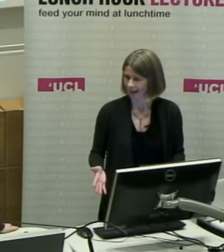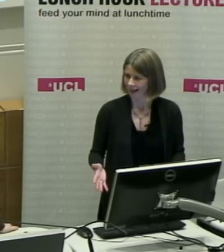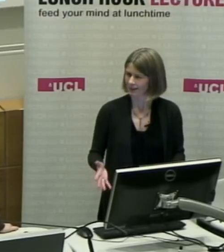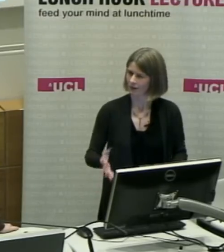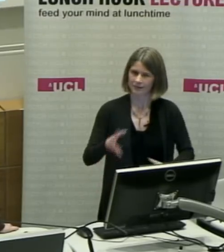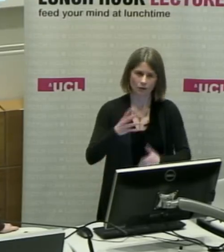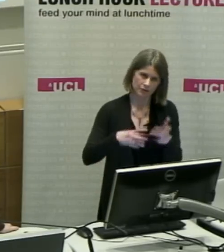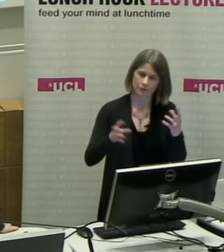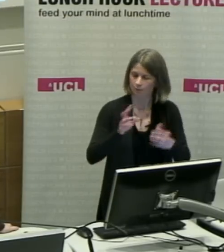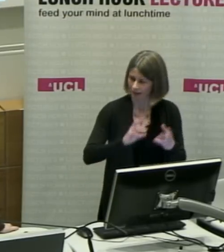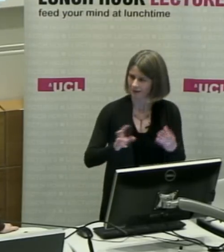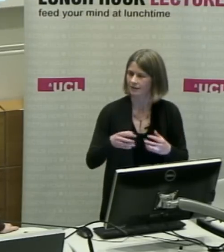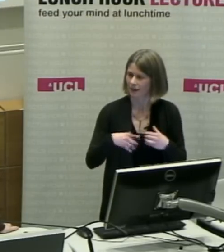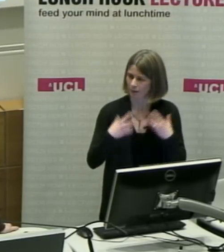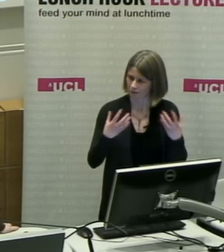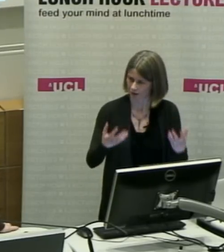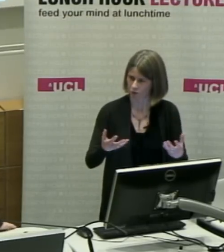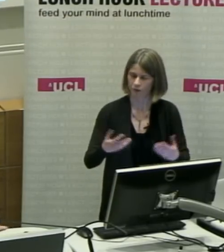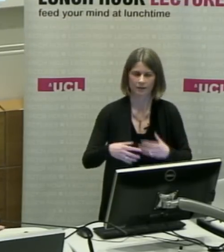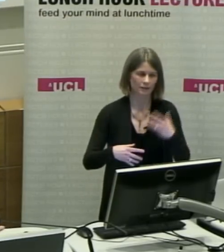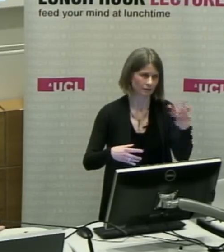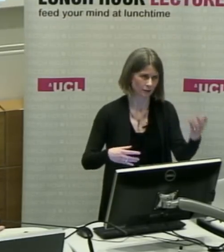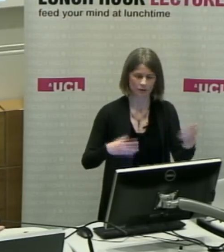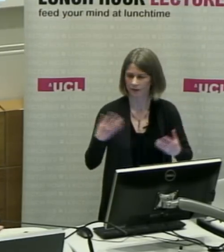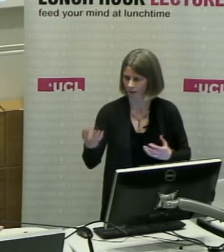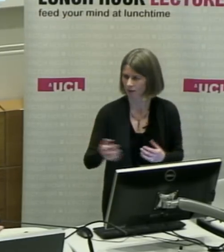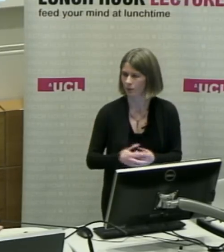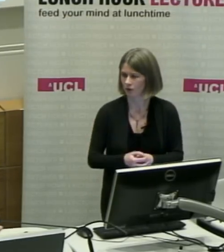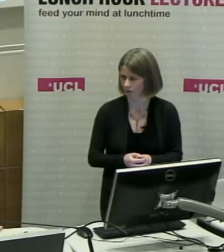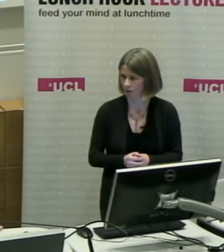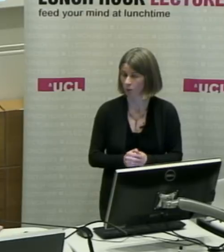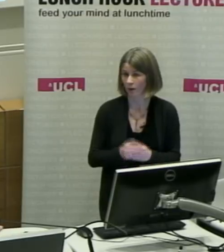so there are lots of complexities about languages they are exposed to and so on.